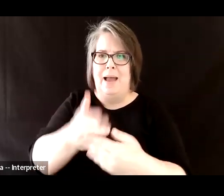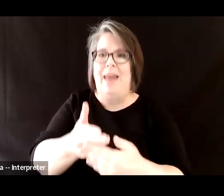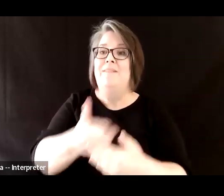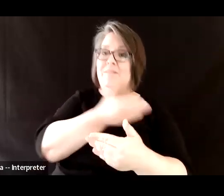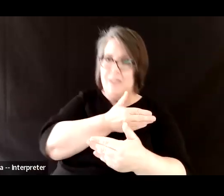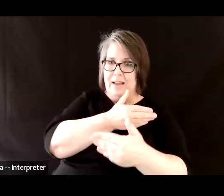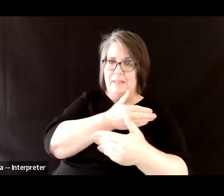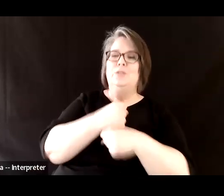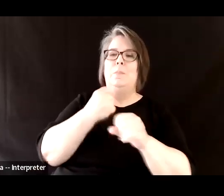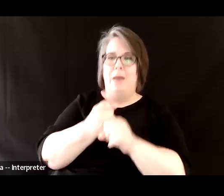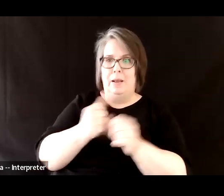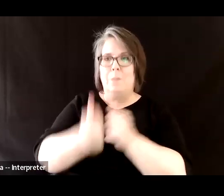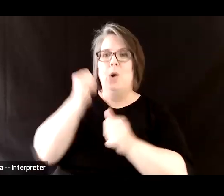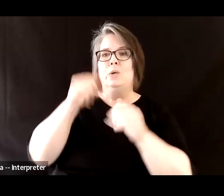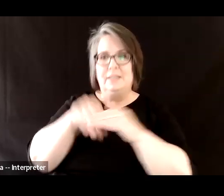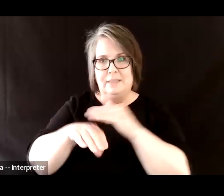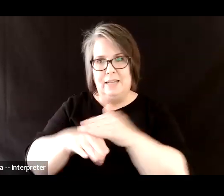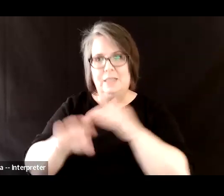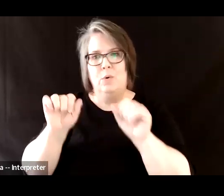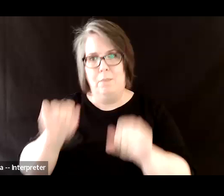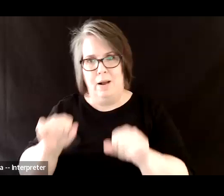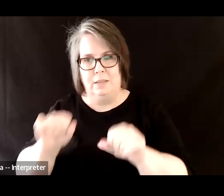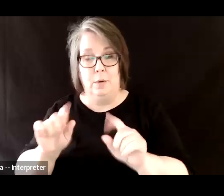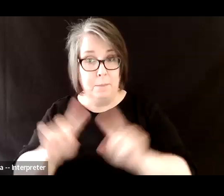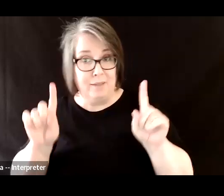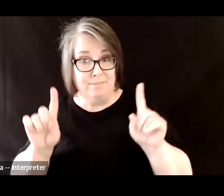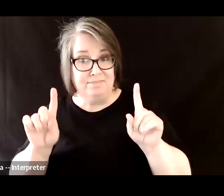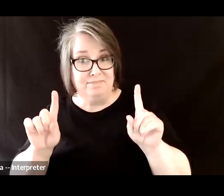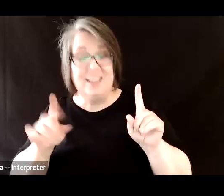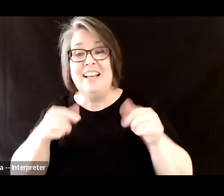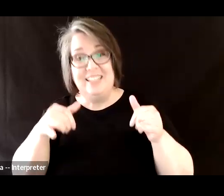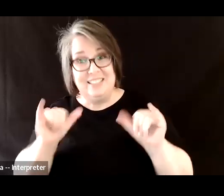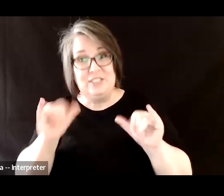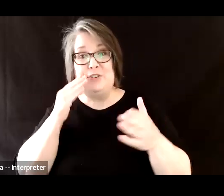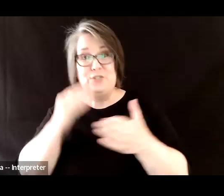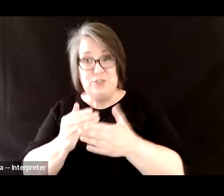utmost accessible event possible. It is still good to make